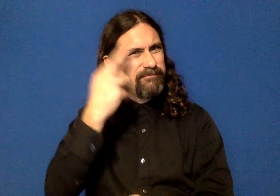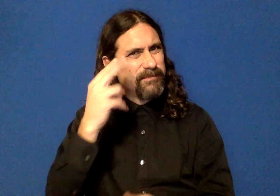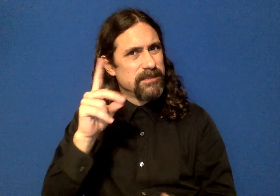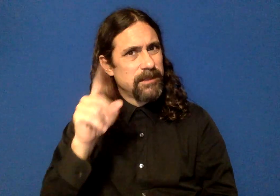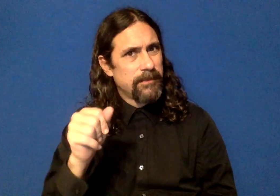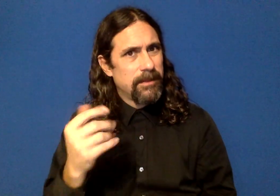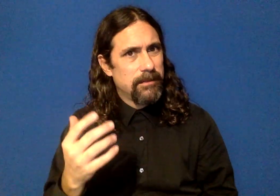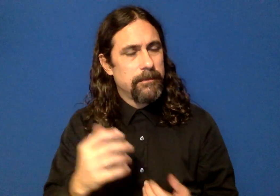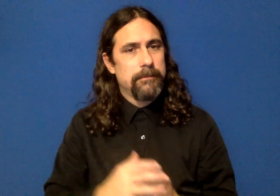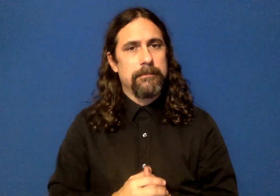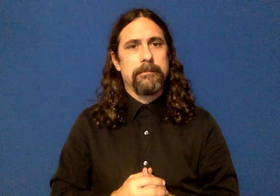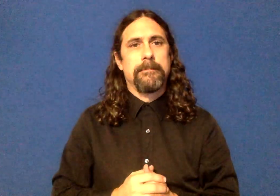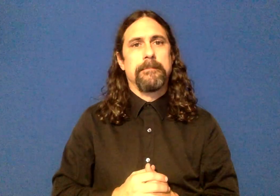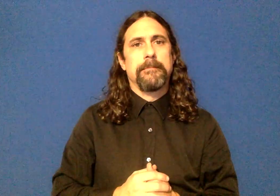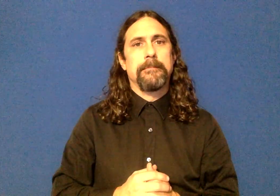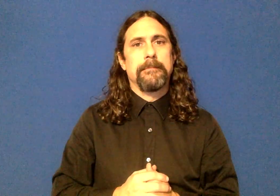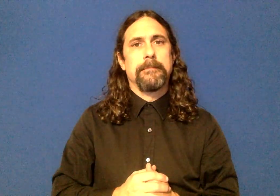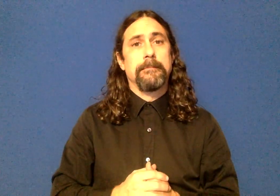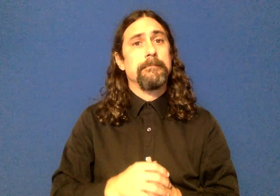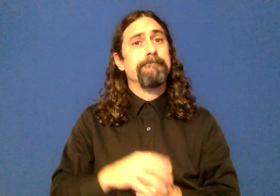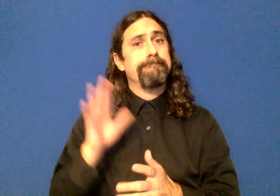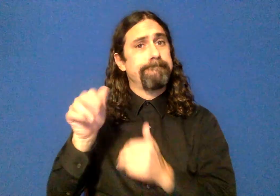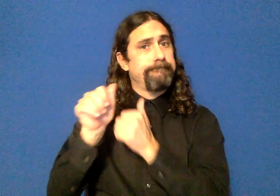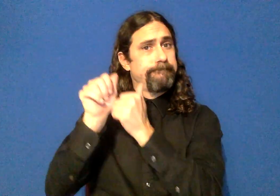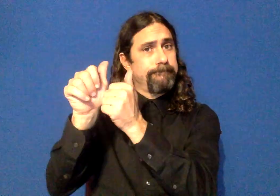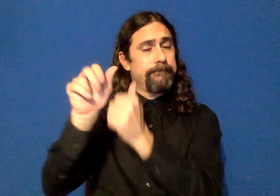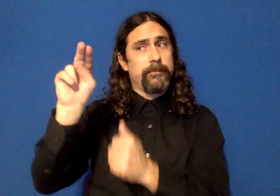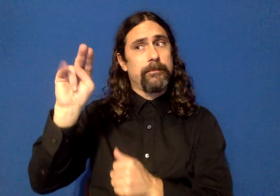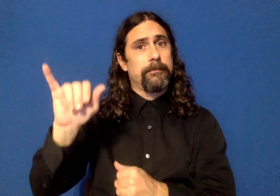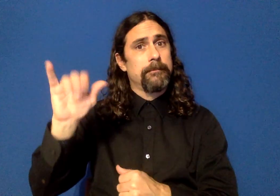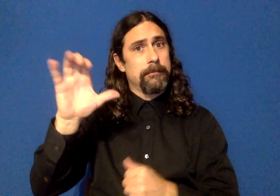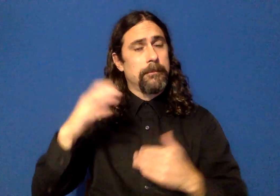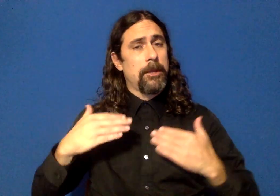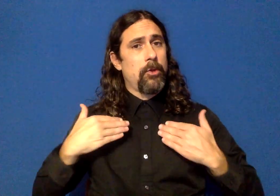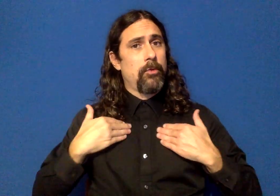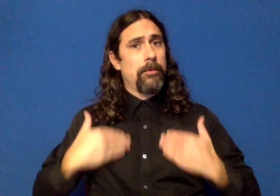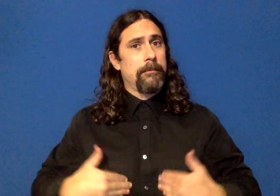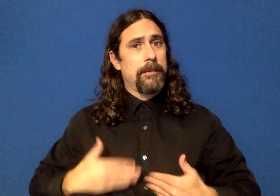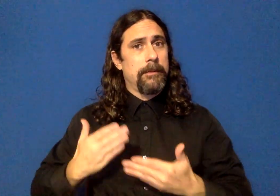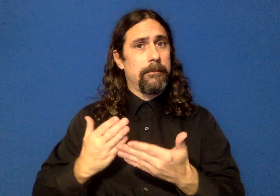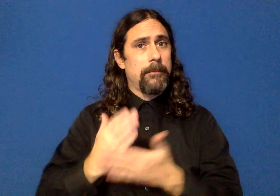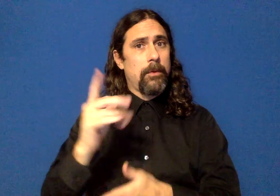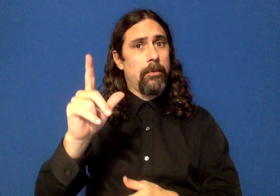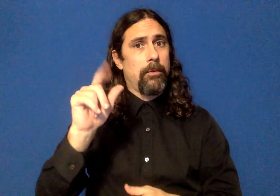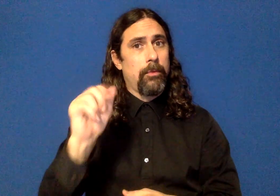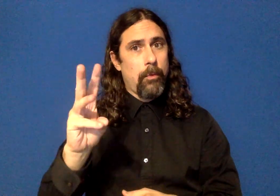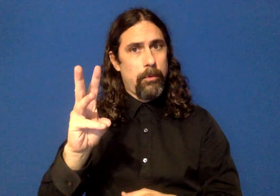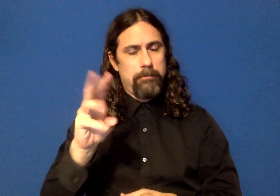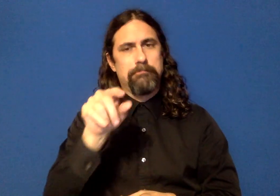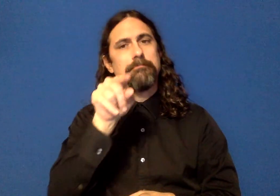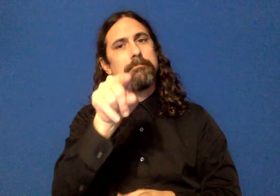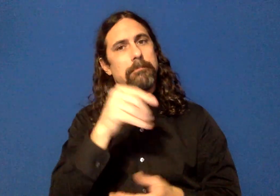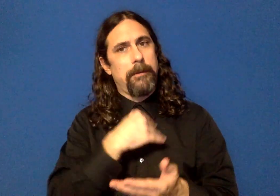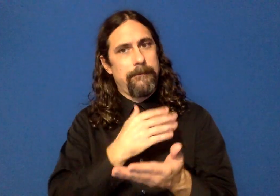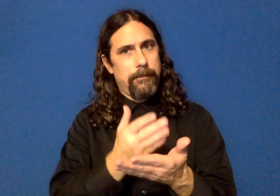Under the NYC Human Rights Law, you have the right to reasonable accommodations due to a disability